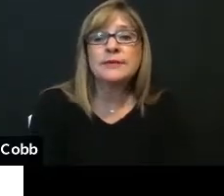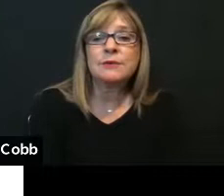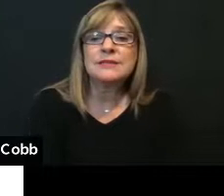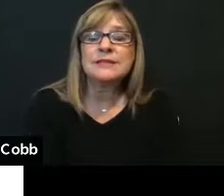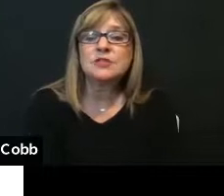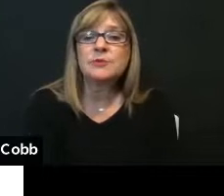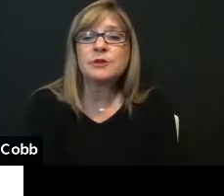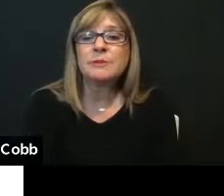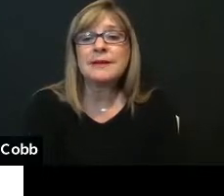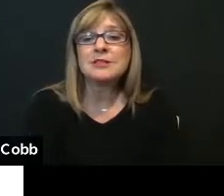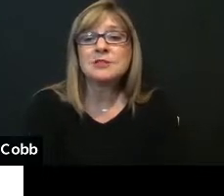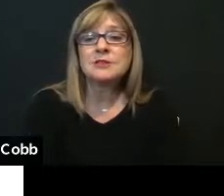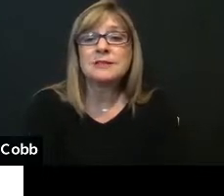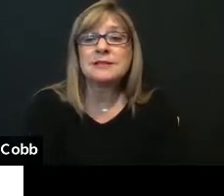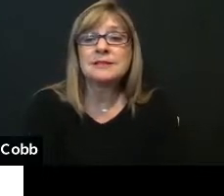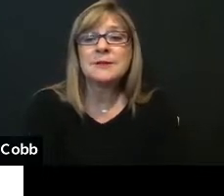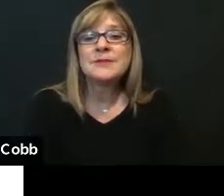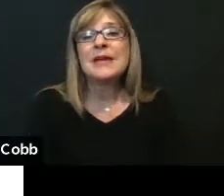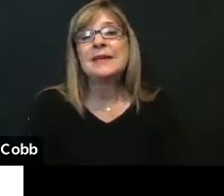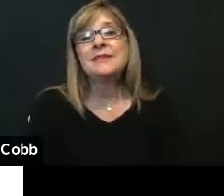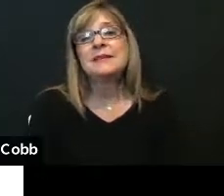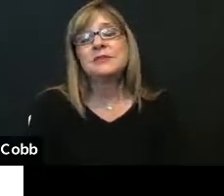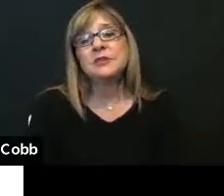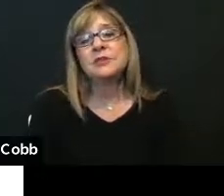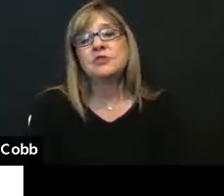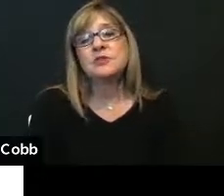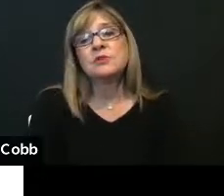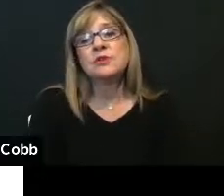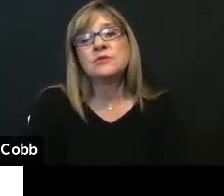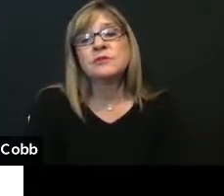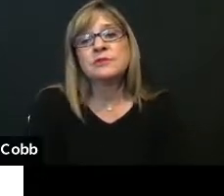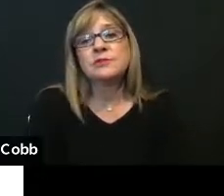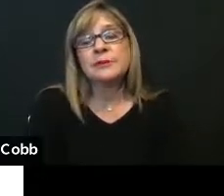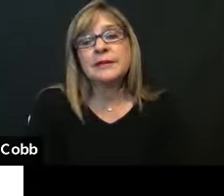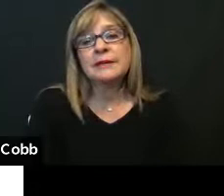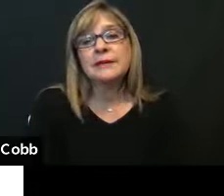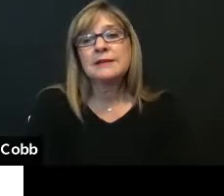that they would need an interpreter that matches their needs. And then third general use of interpreting.